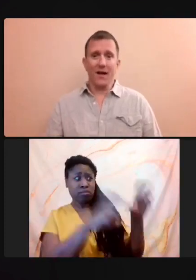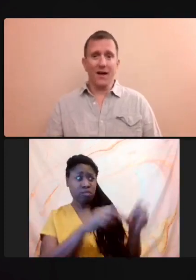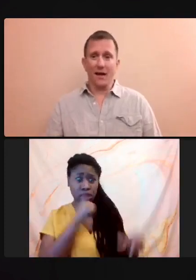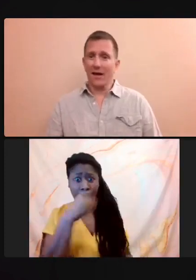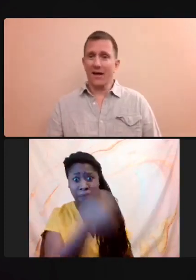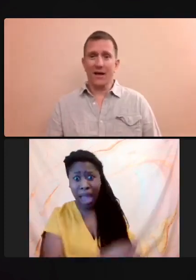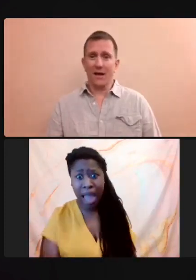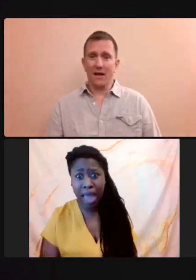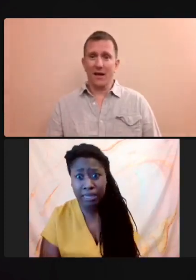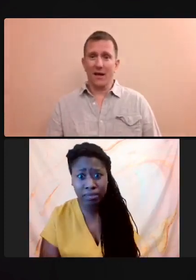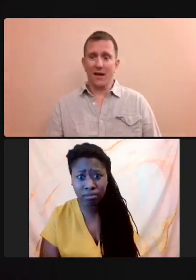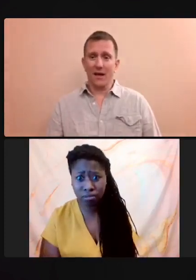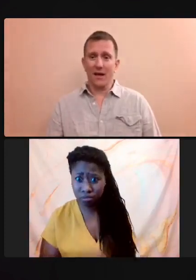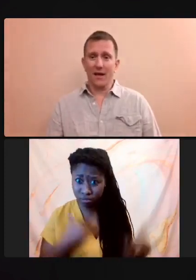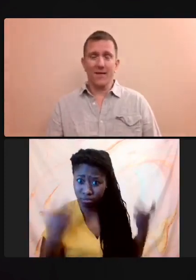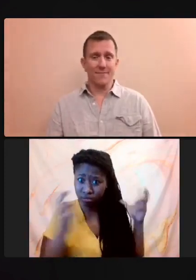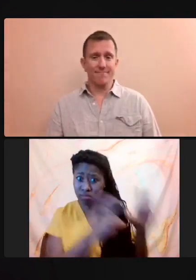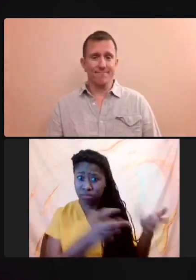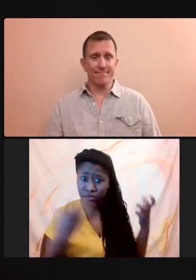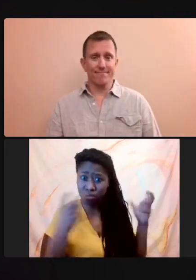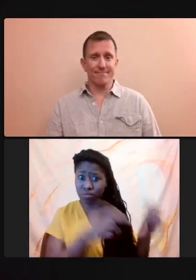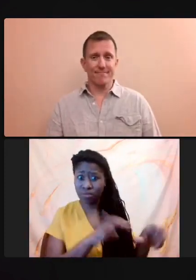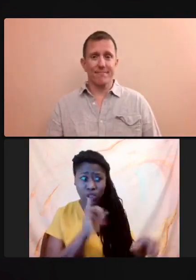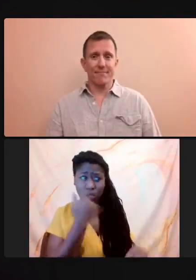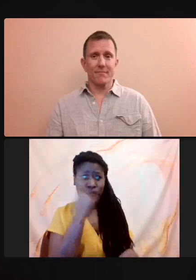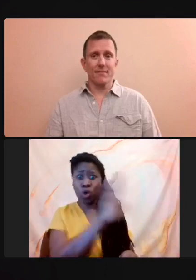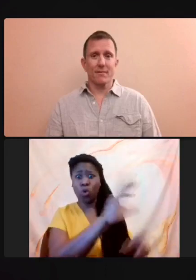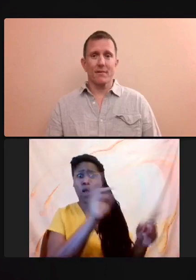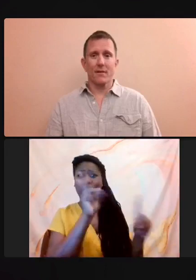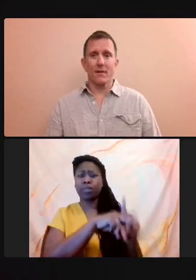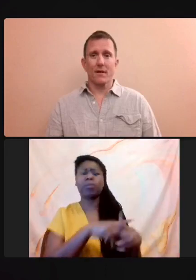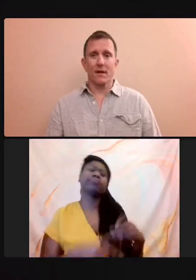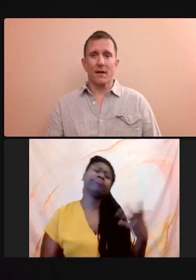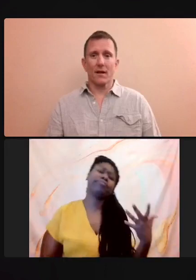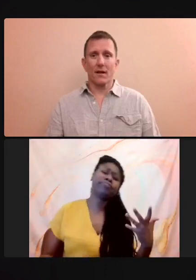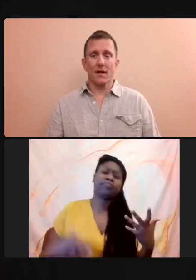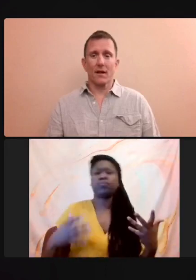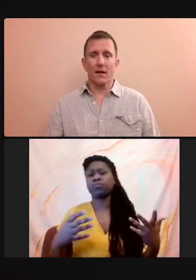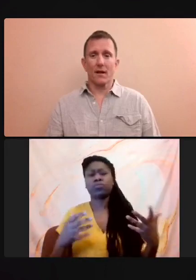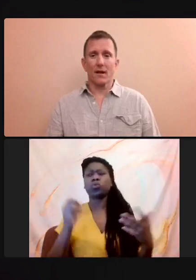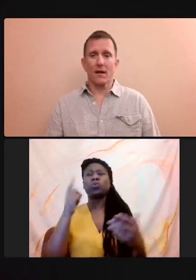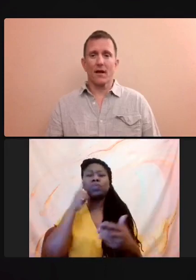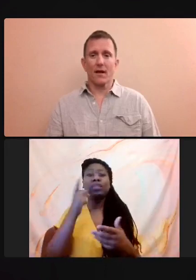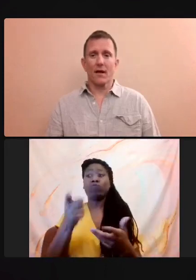as opposed to just assigning homework, right? Oh, hey, you lab rat. Oh, deaf person.